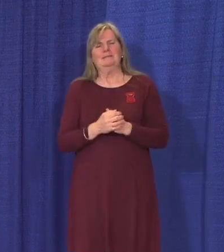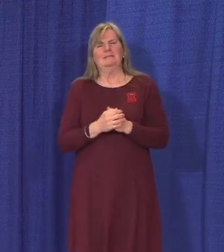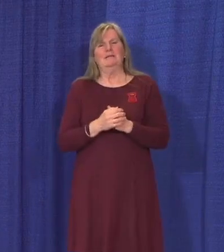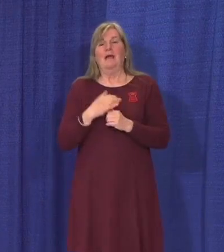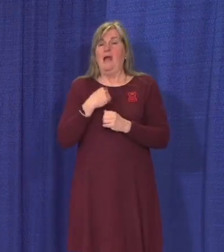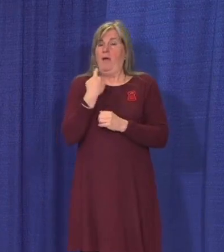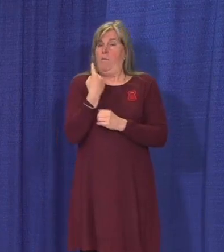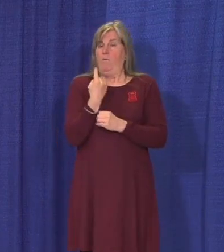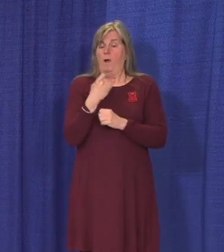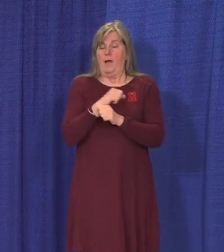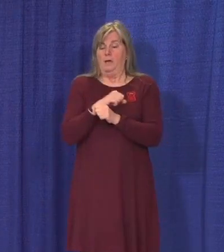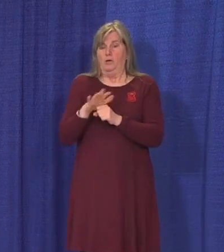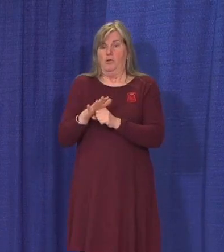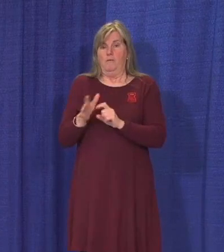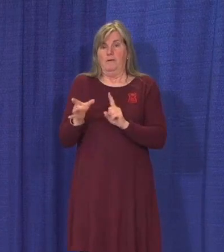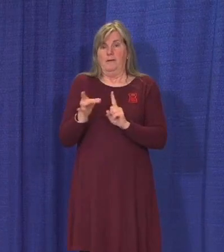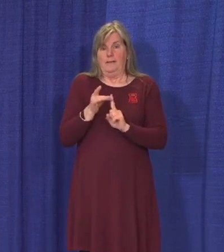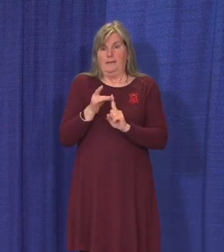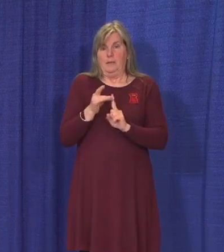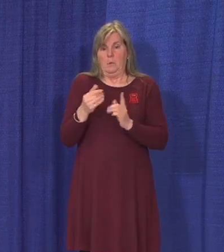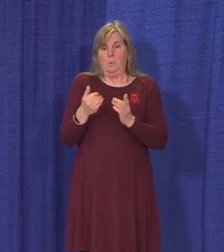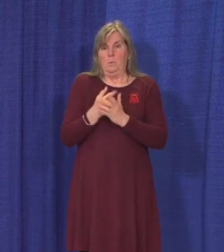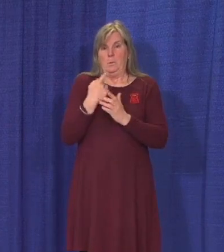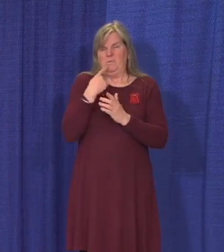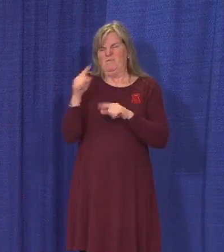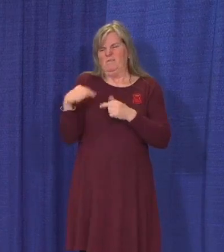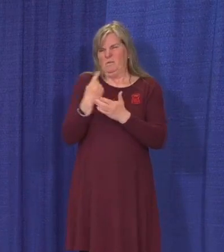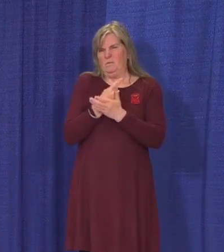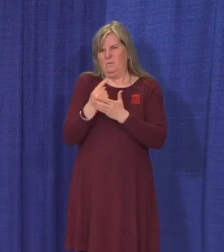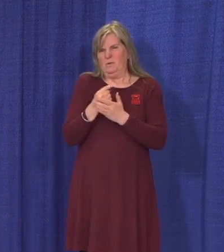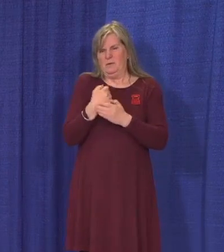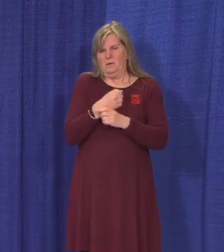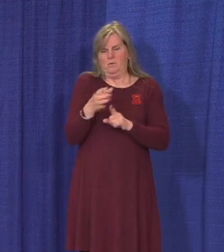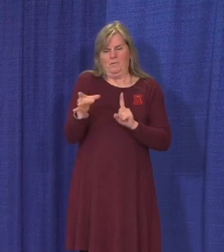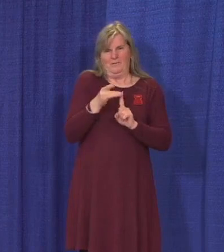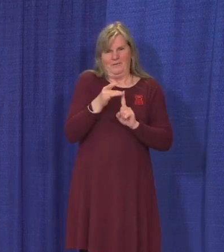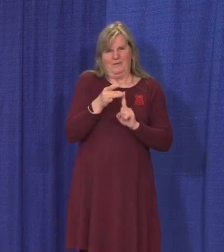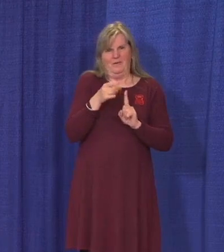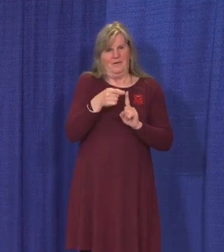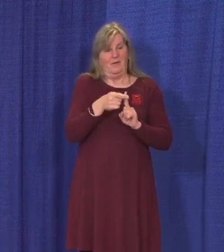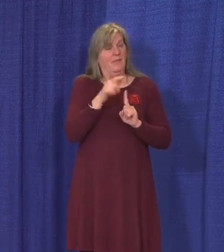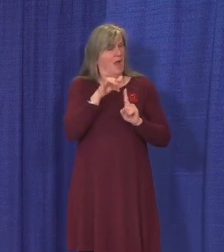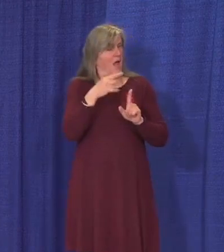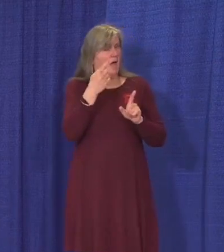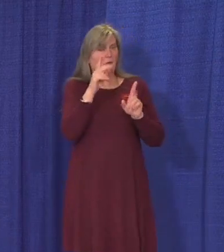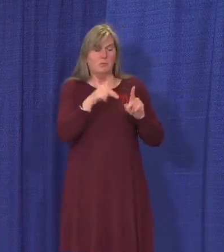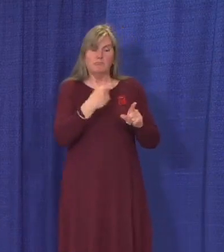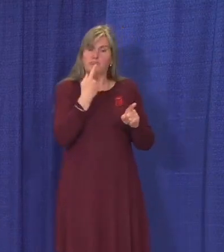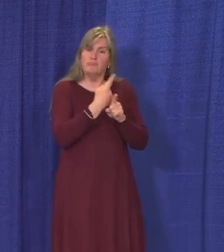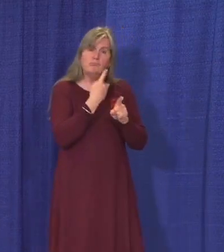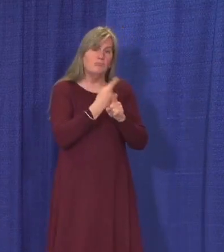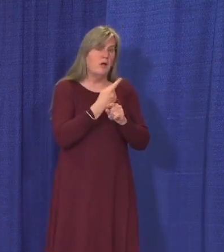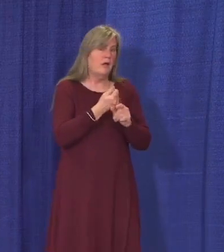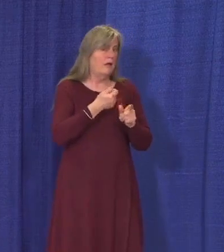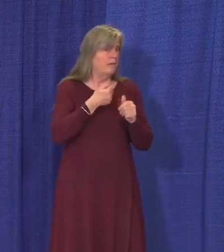Now on to the COVID update. I must thank you for the effort to help the territories stay